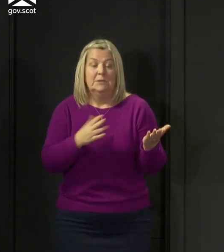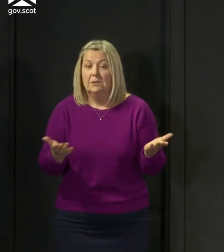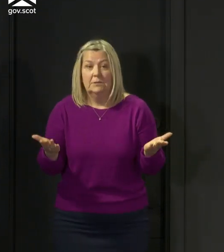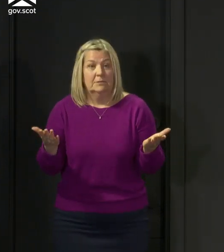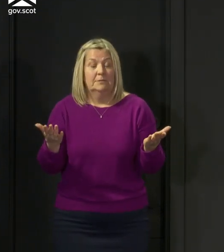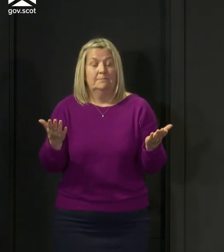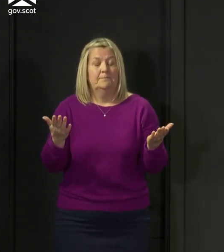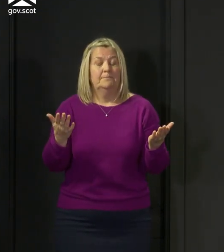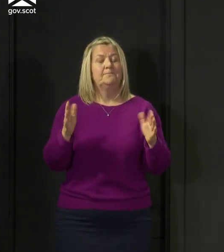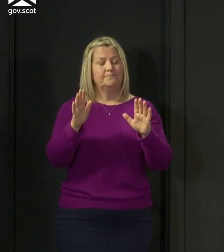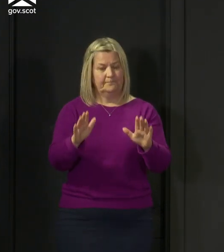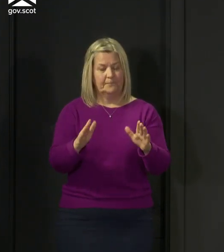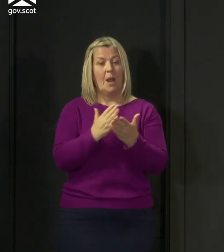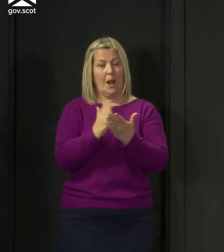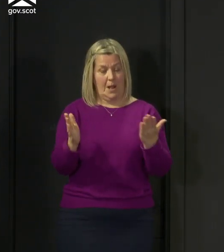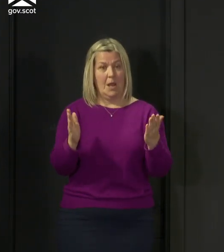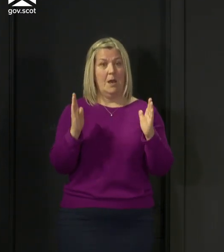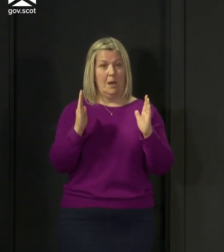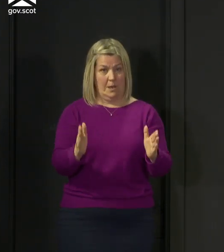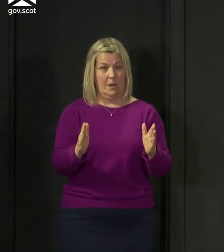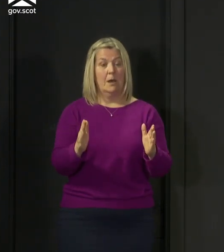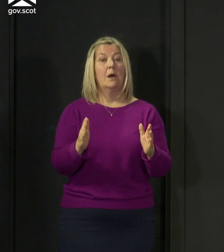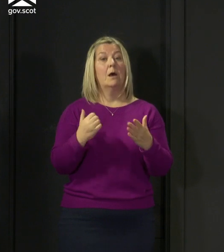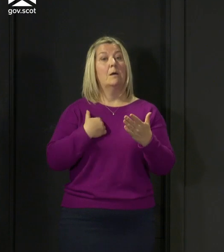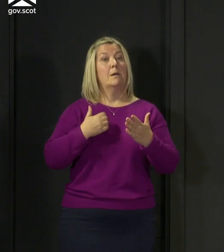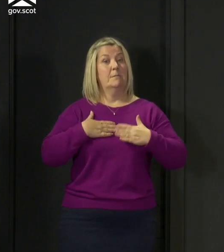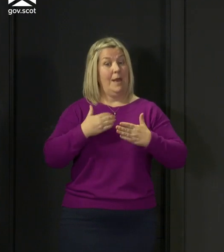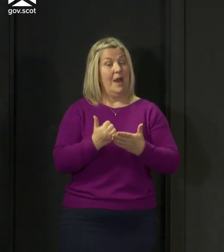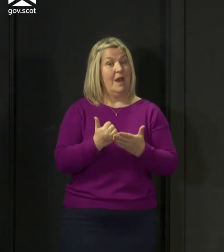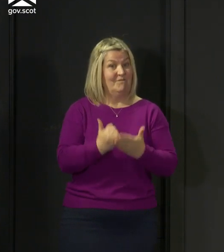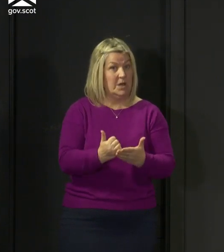case, but what I am saying very clearly, is that the advice I was giving to people in